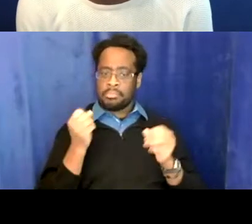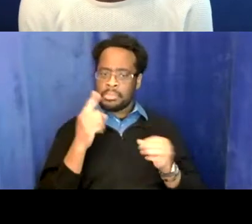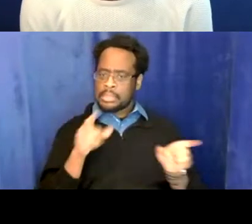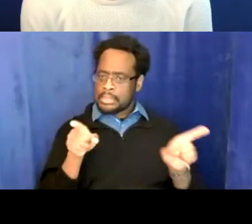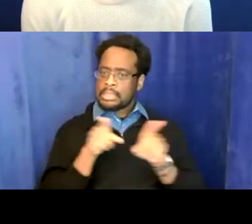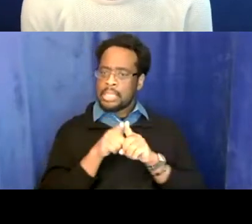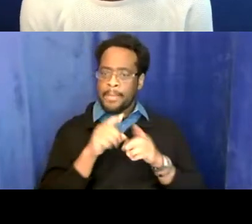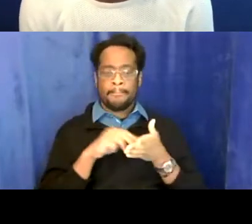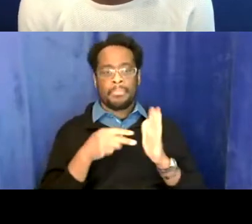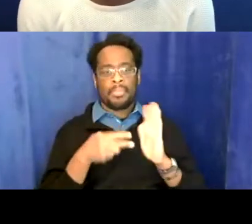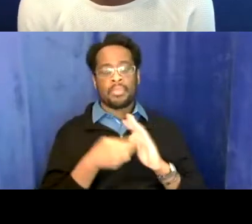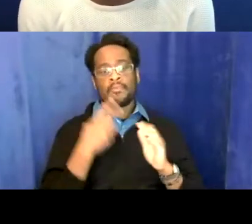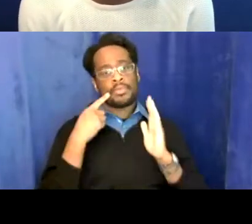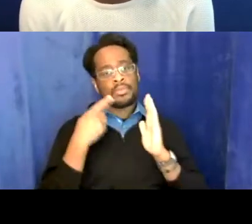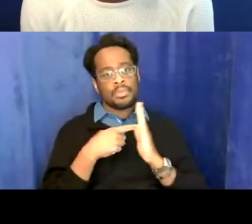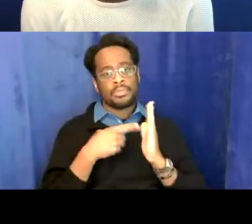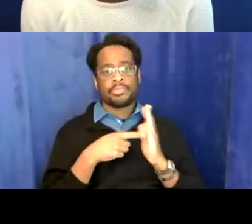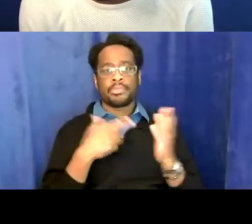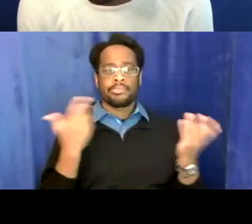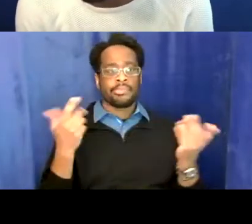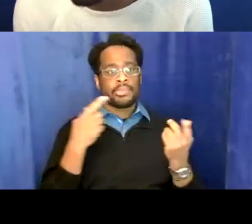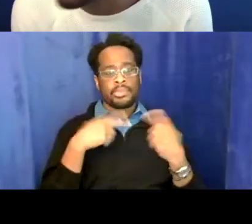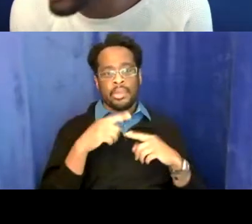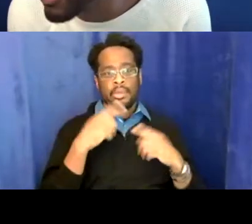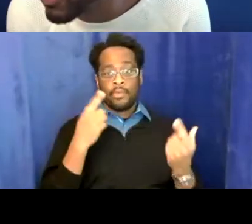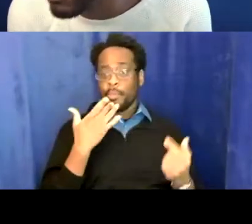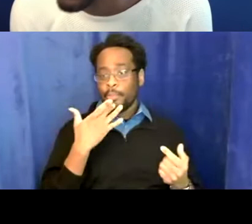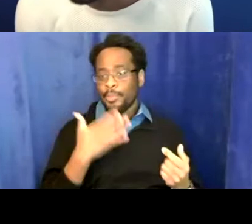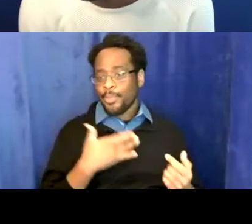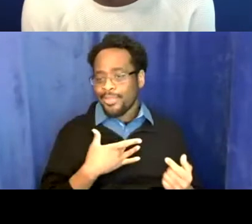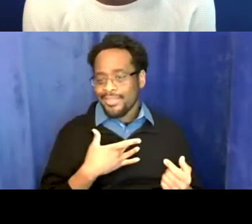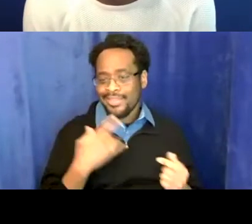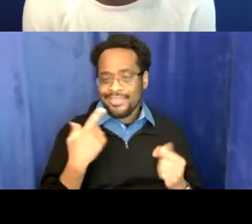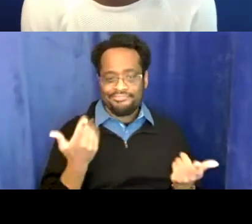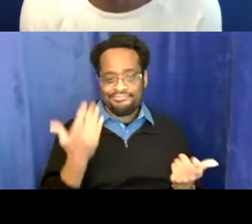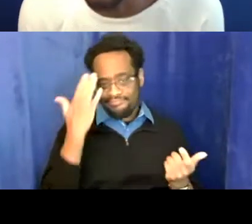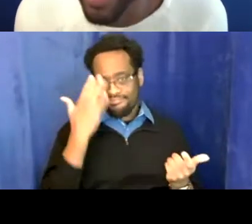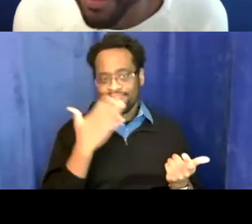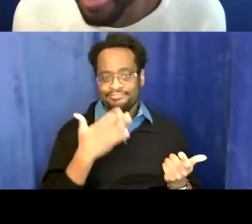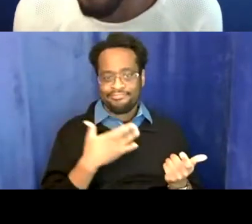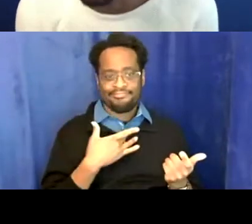we noticed that was different but is the same sign, for example, um "birthday." We